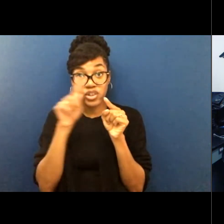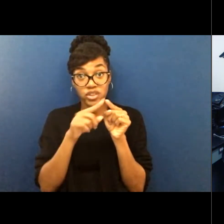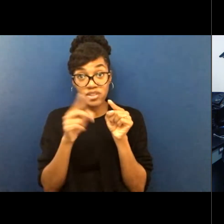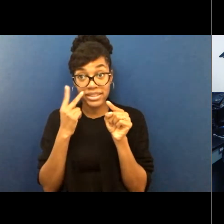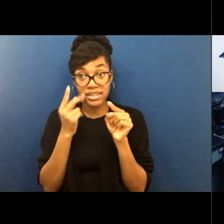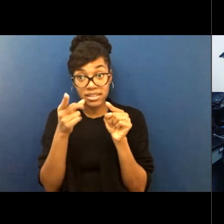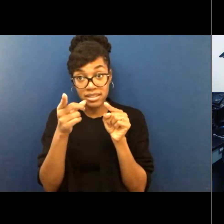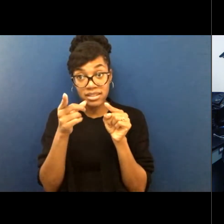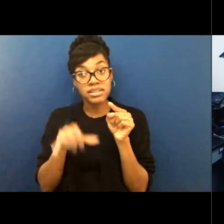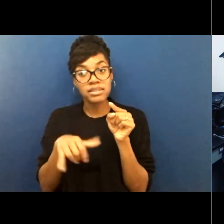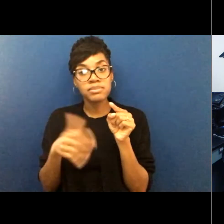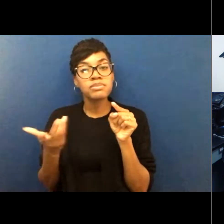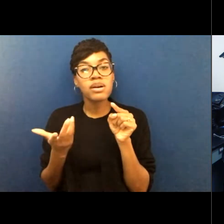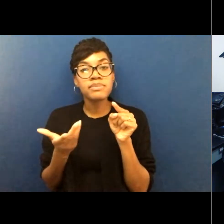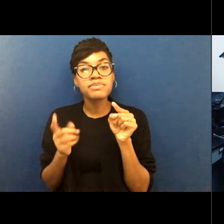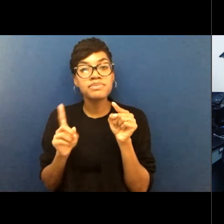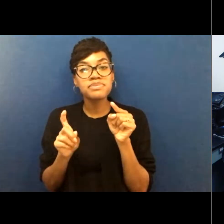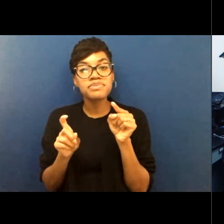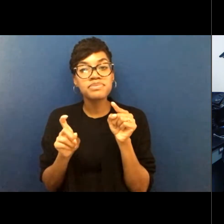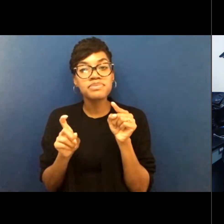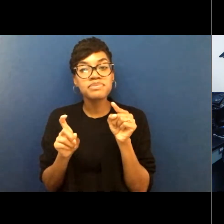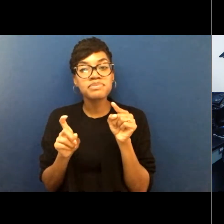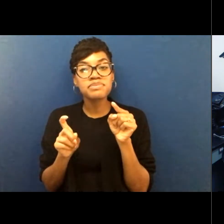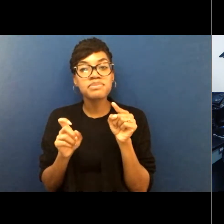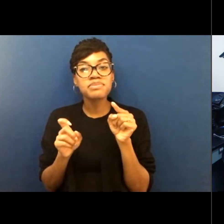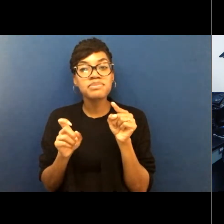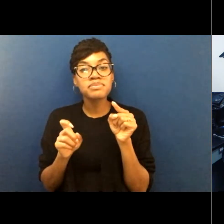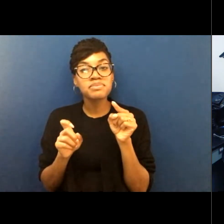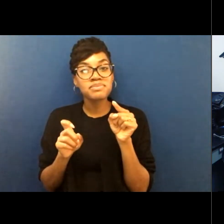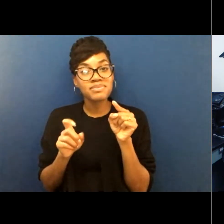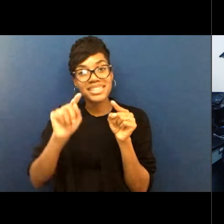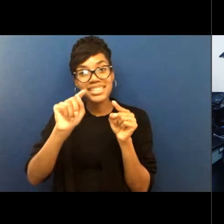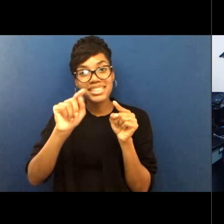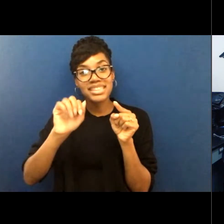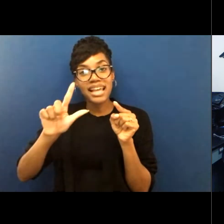That is the tail flap or abdomen of the Tanner crab.